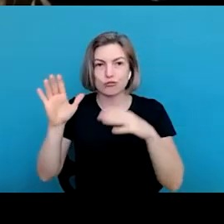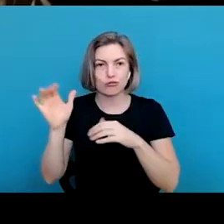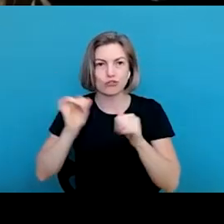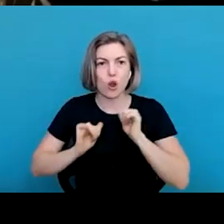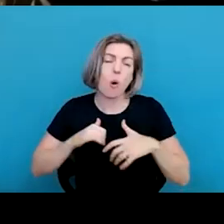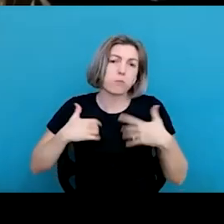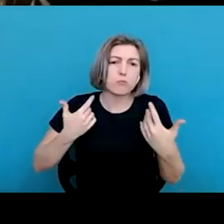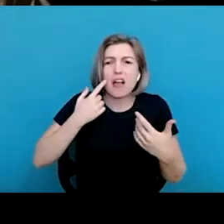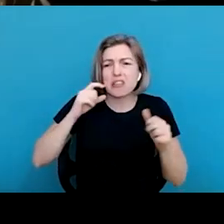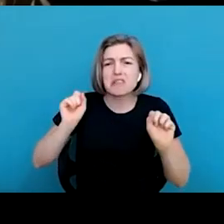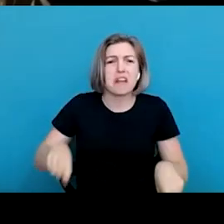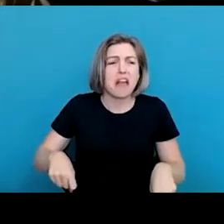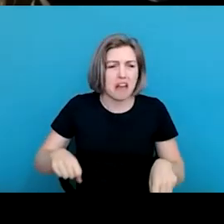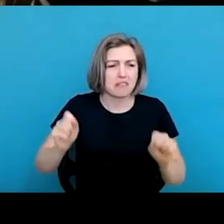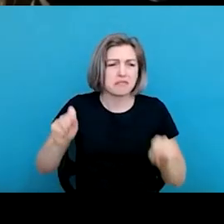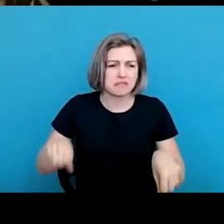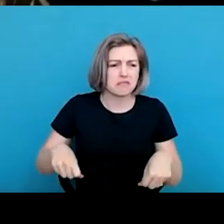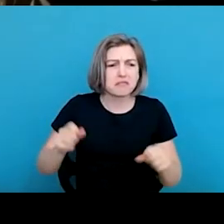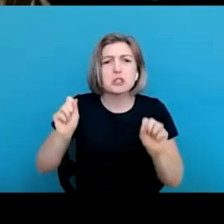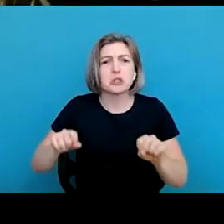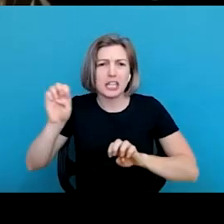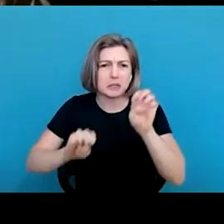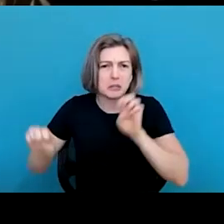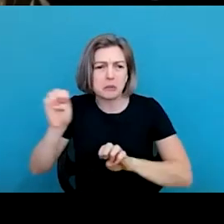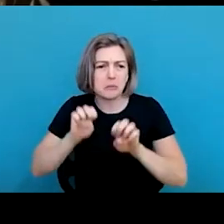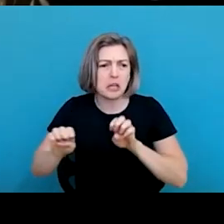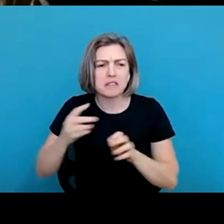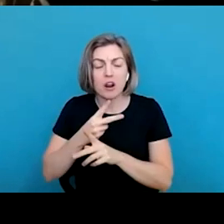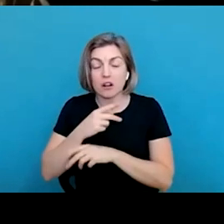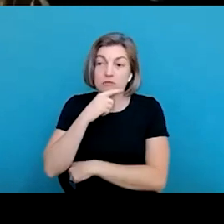I think those are things that we could experiment in. And figure out is this the use case worth